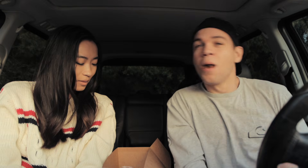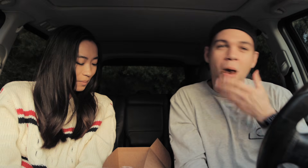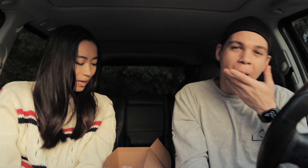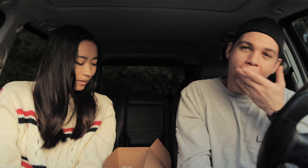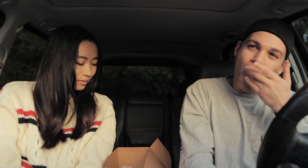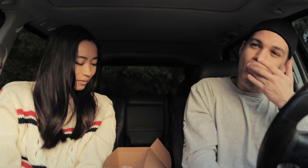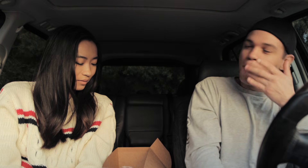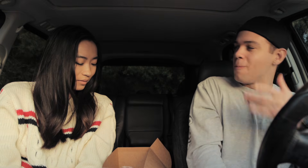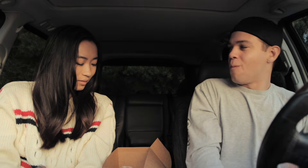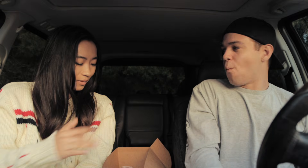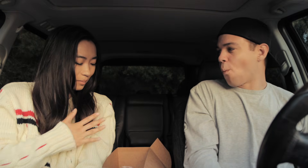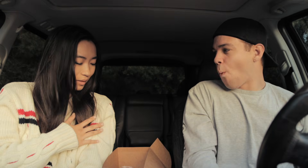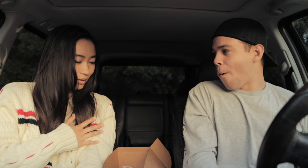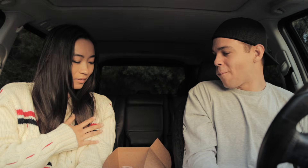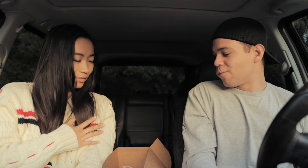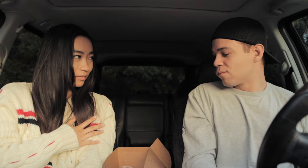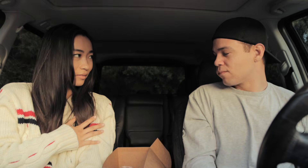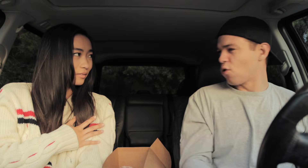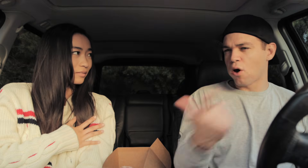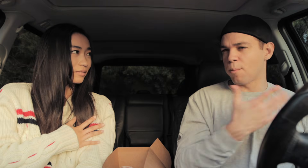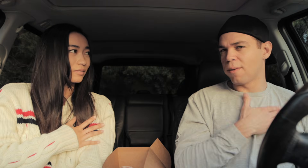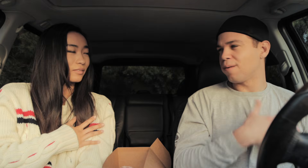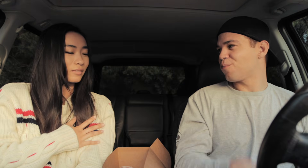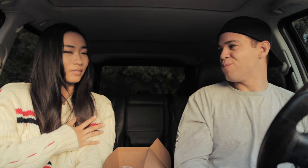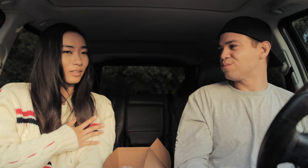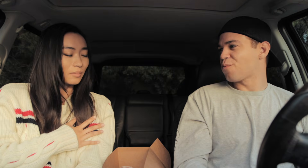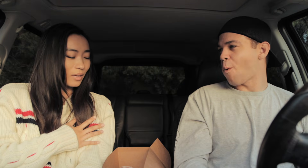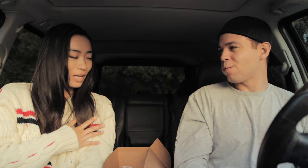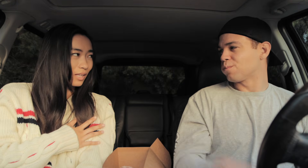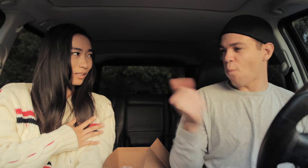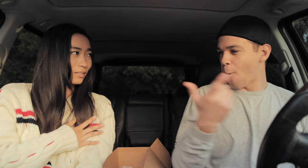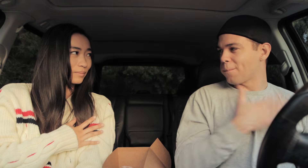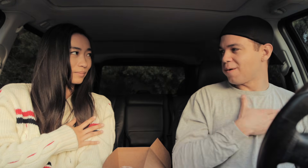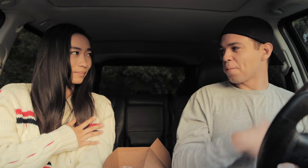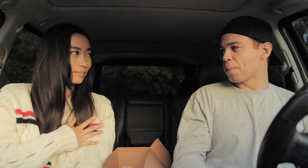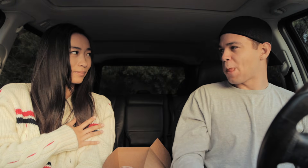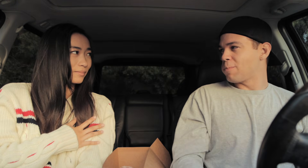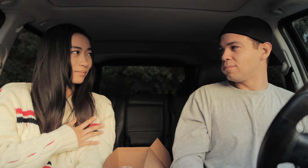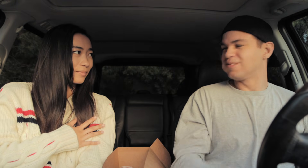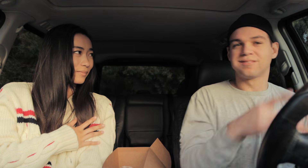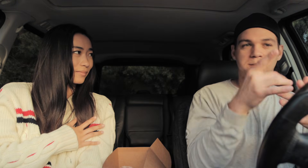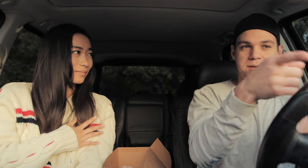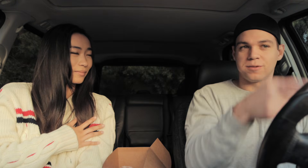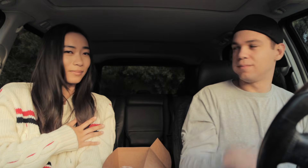E: that was mine mine All mine that was mine they're all mine we still have that one